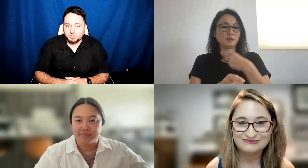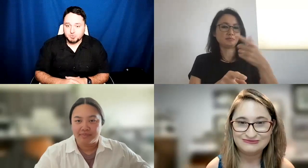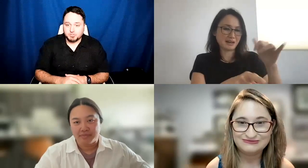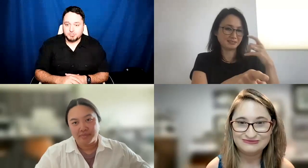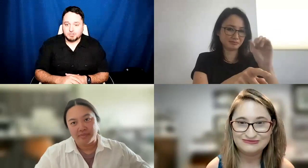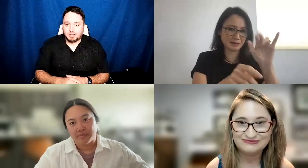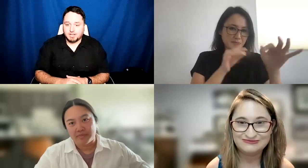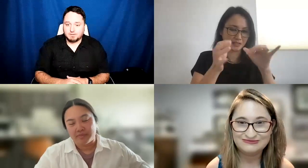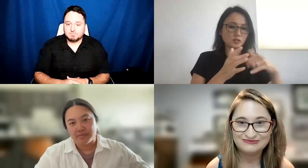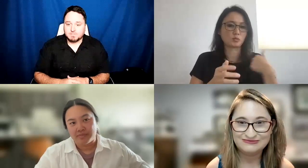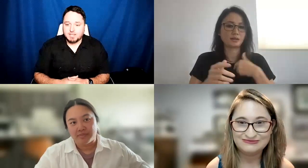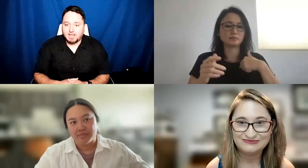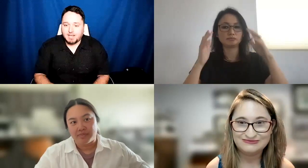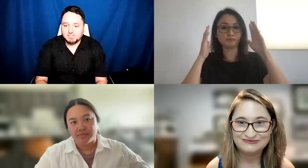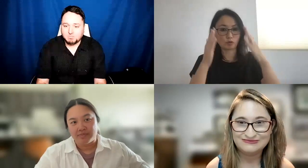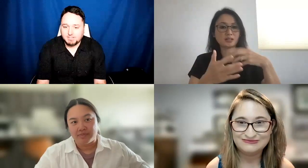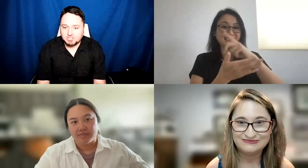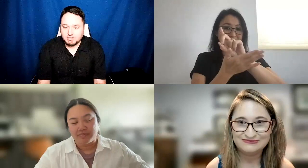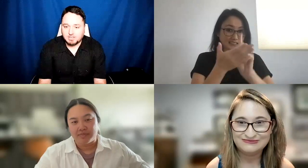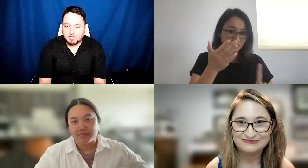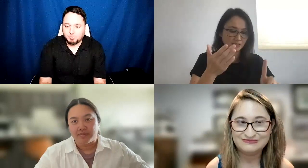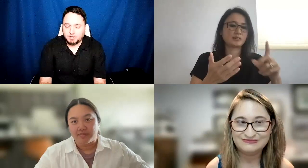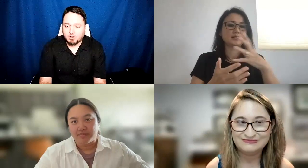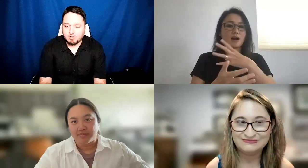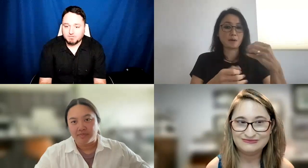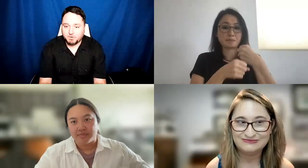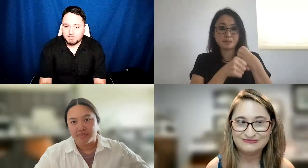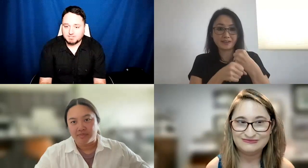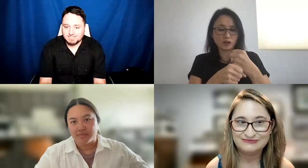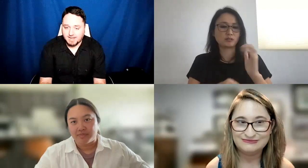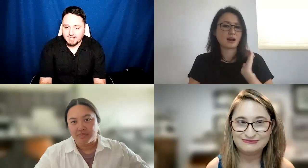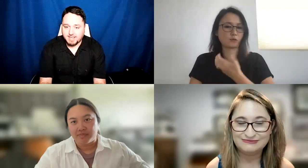Sure, sure. As you mentioned, we are focused on designing